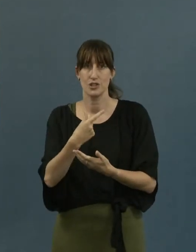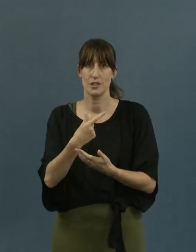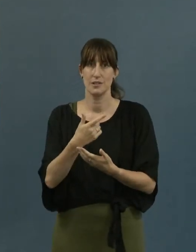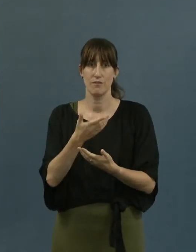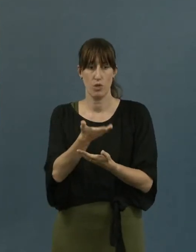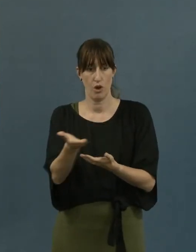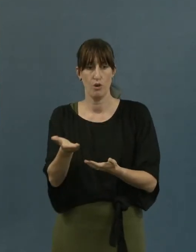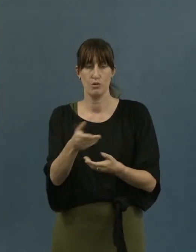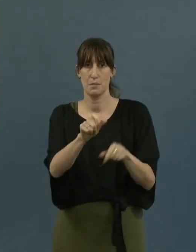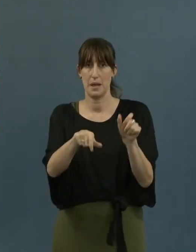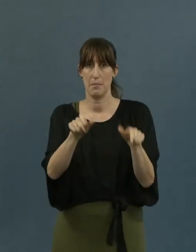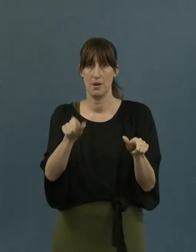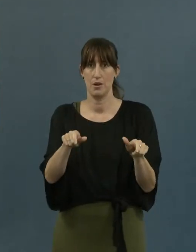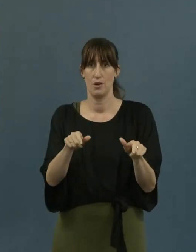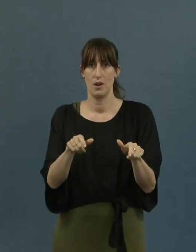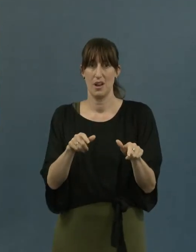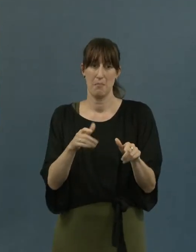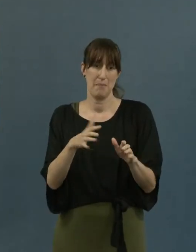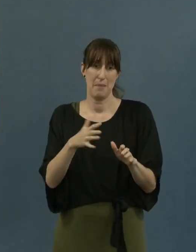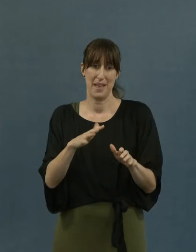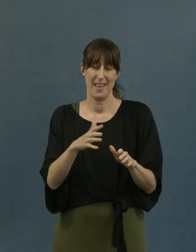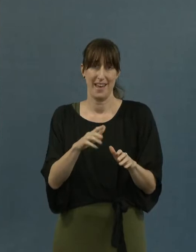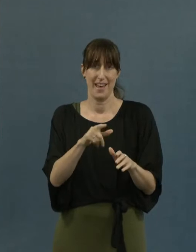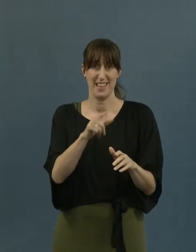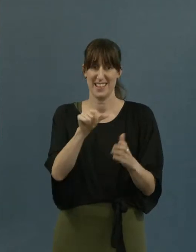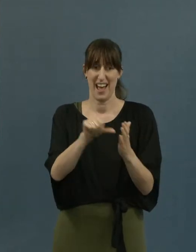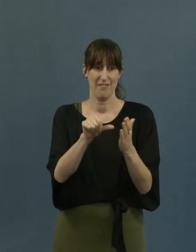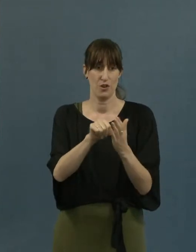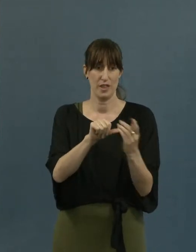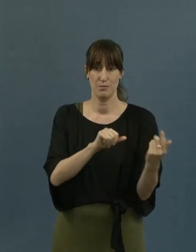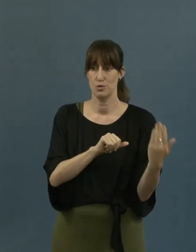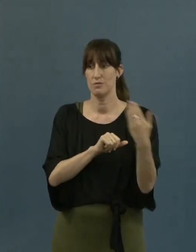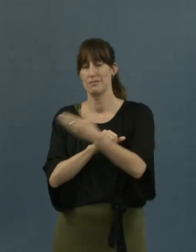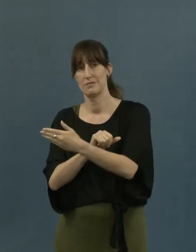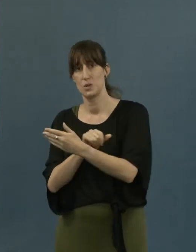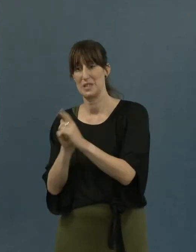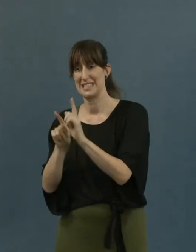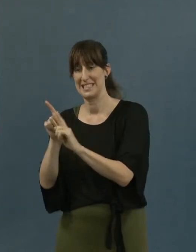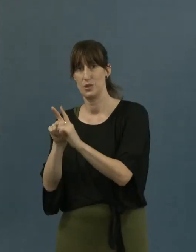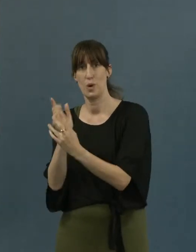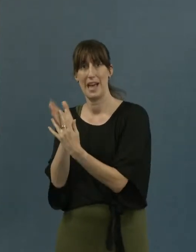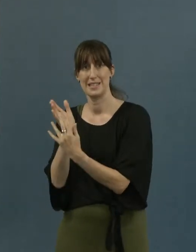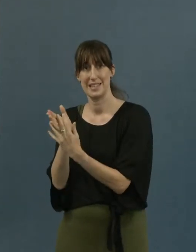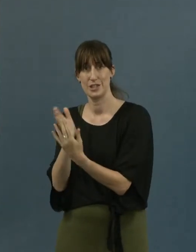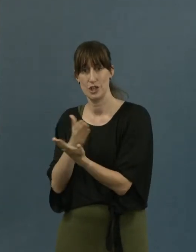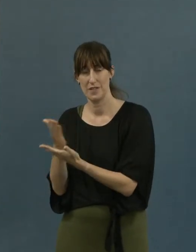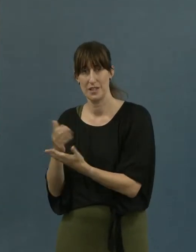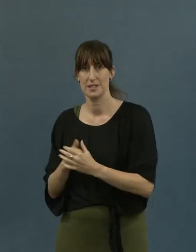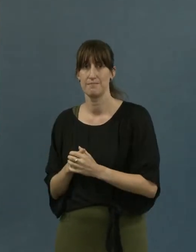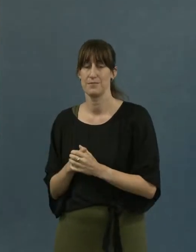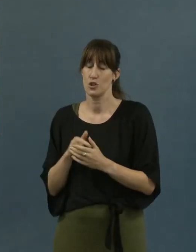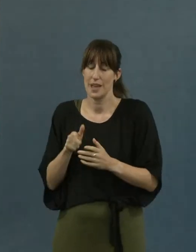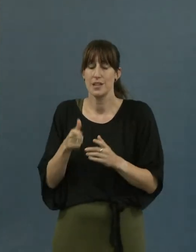medical assessment then the provision of medication for people who would otherwise have